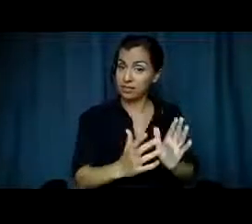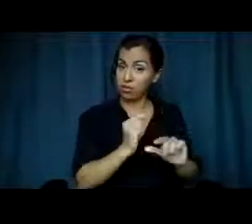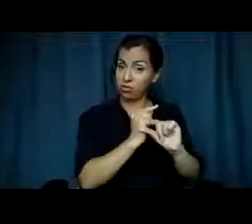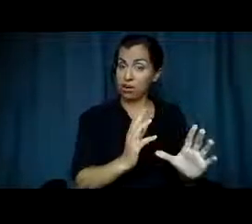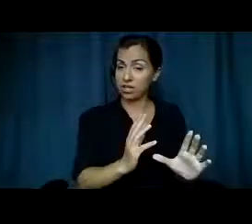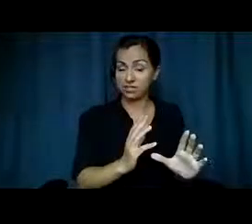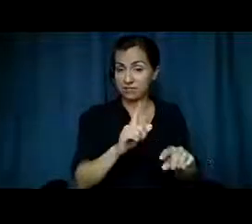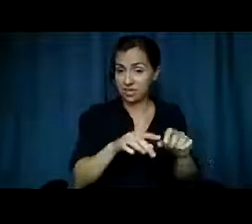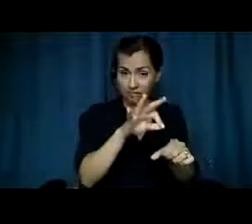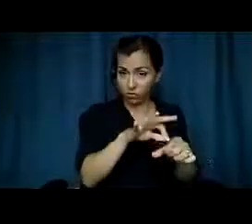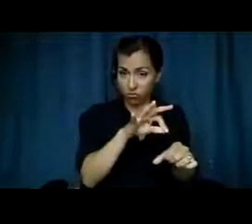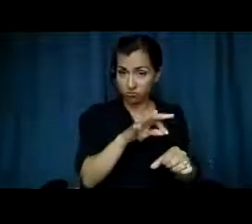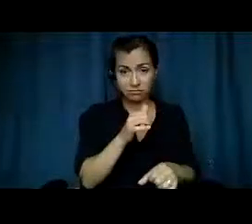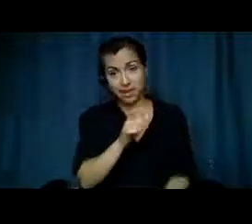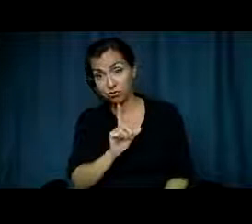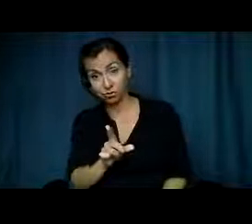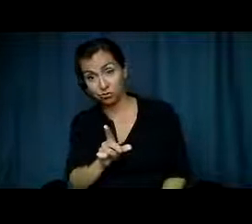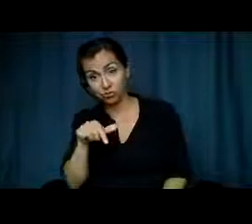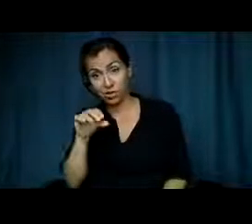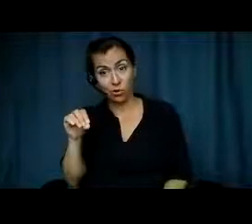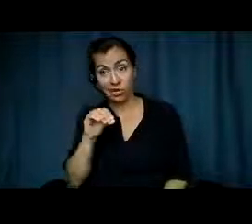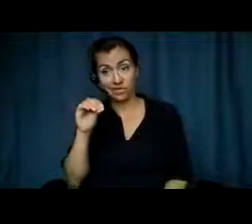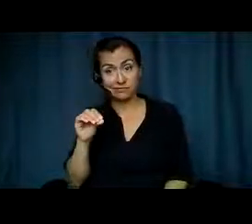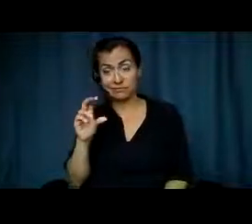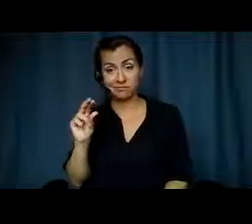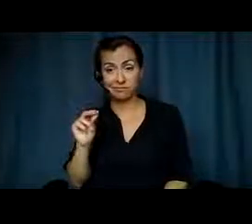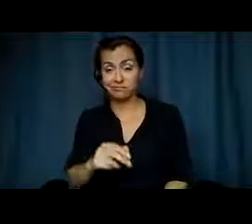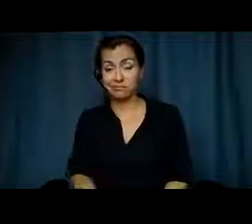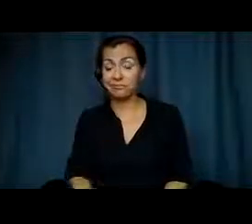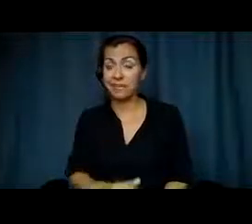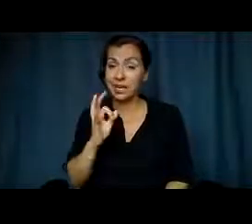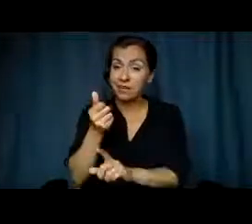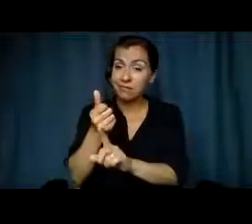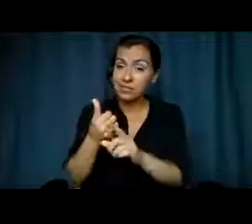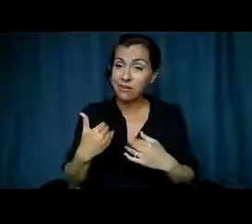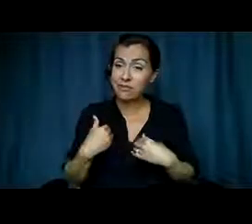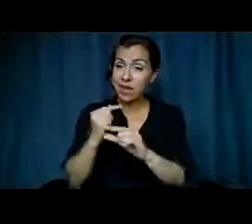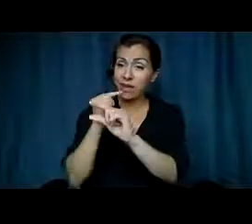people with disabilities are supposed to register them to vote on a regular basis.